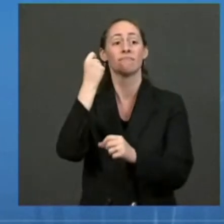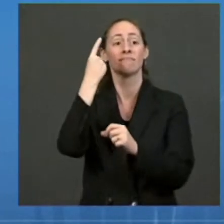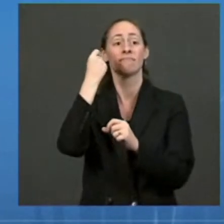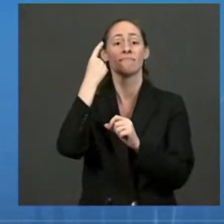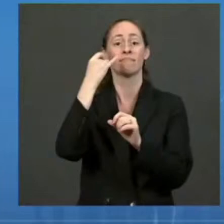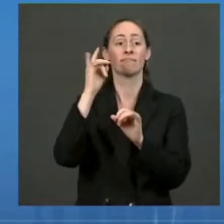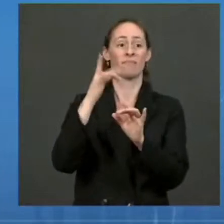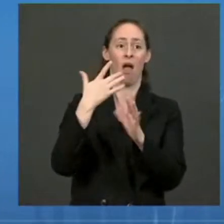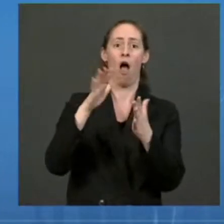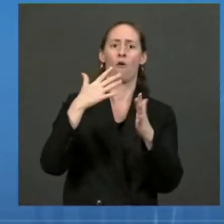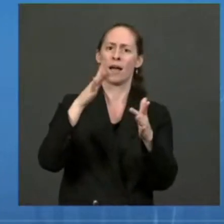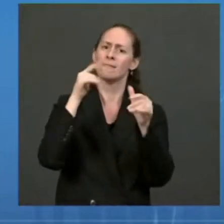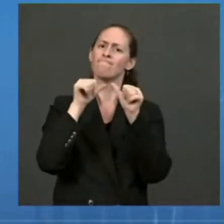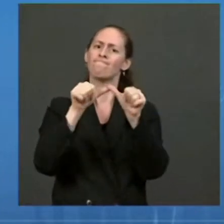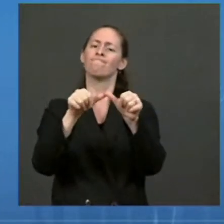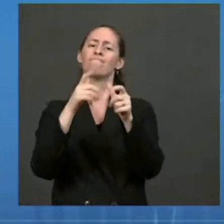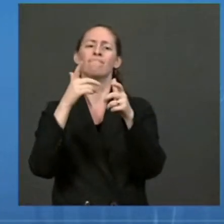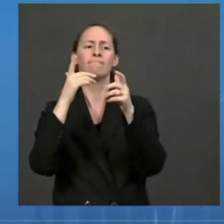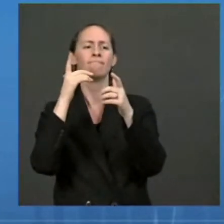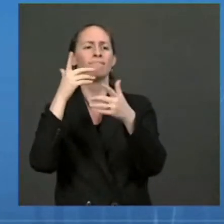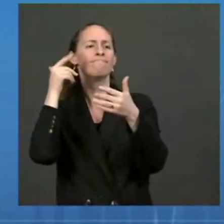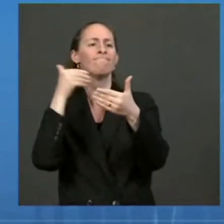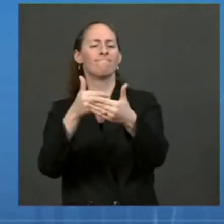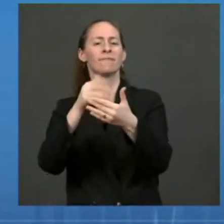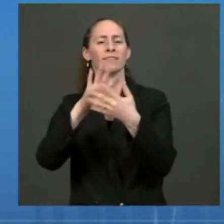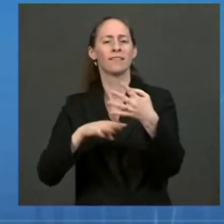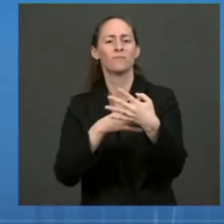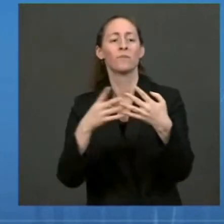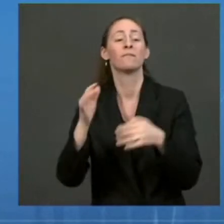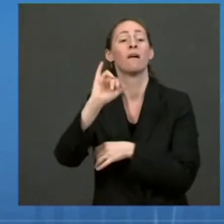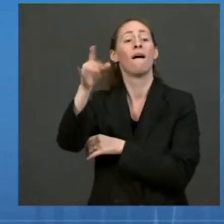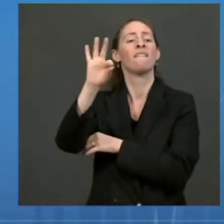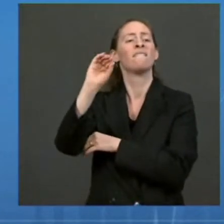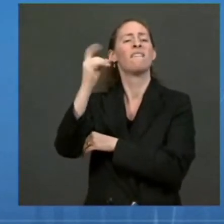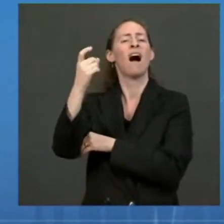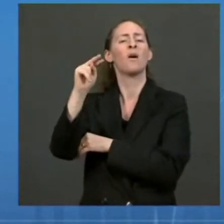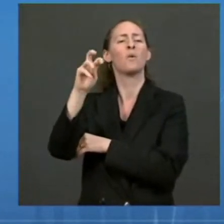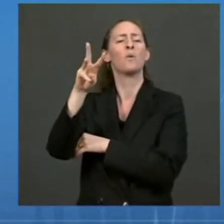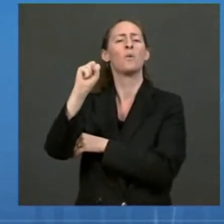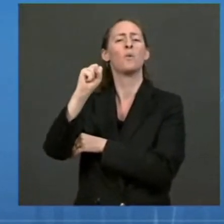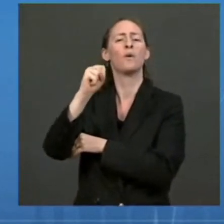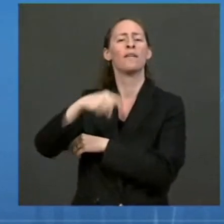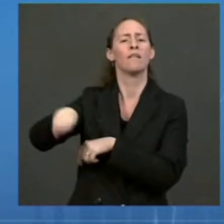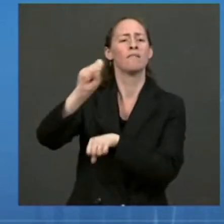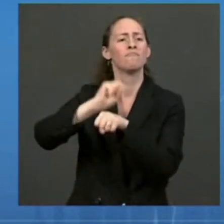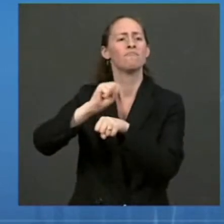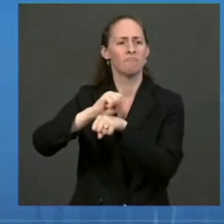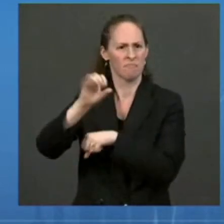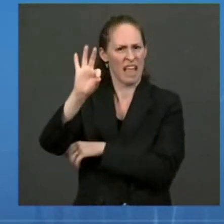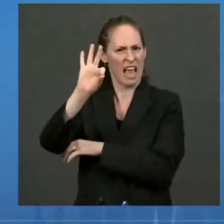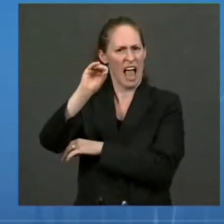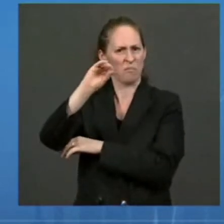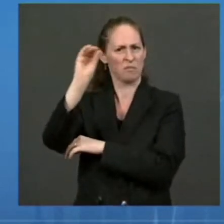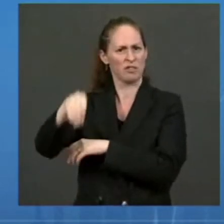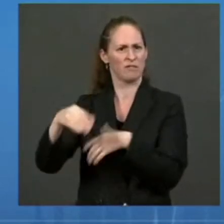VACCINATED, MORE THAN A MONTH BEFORE ITS DEADLINE.